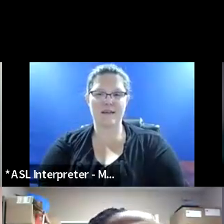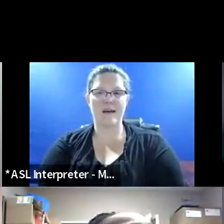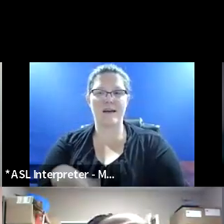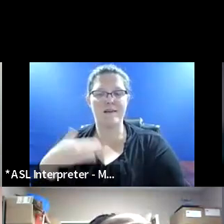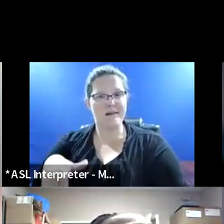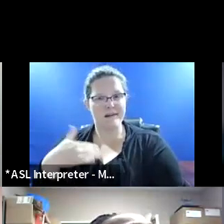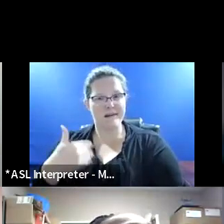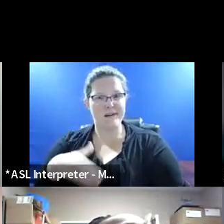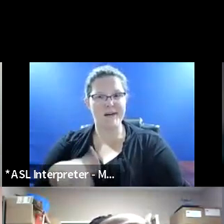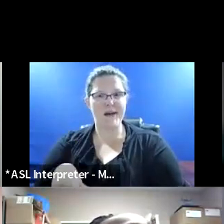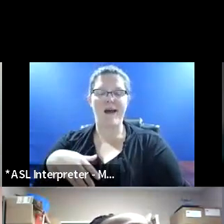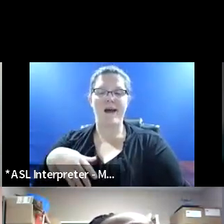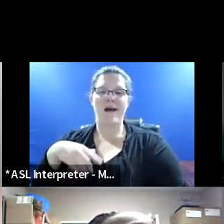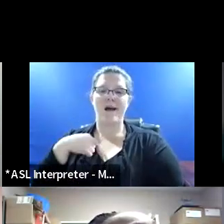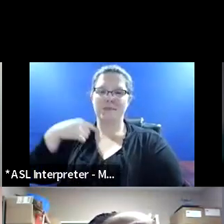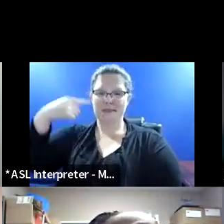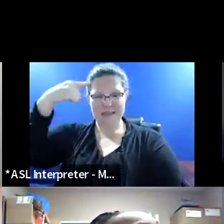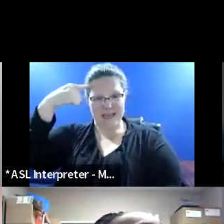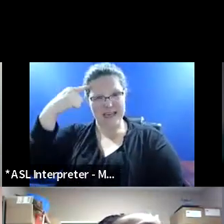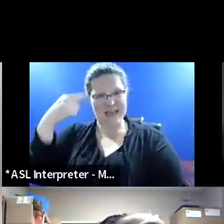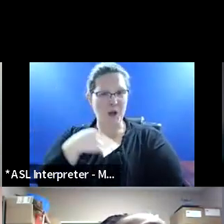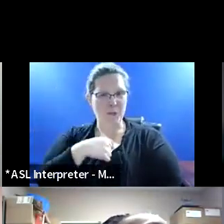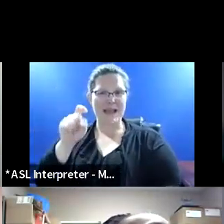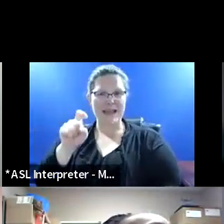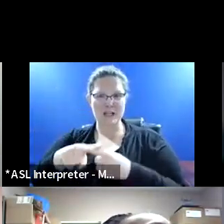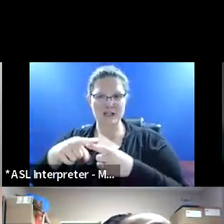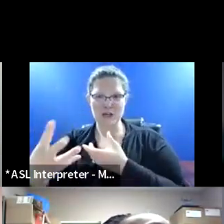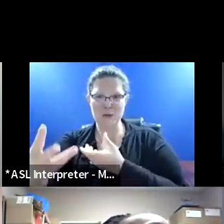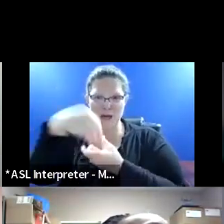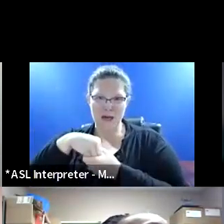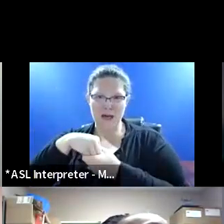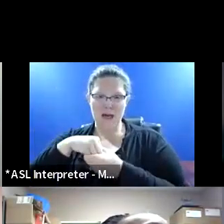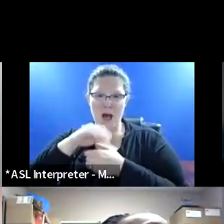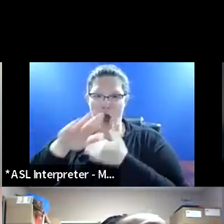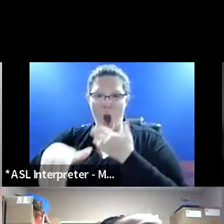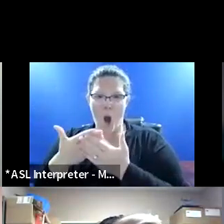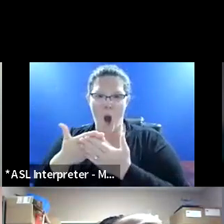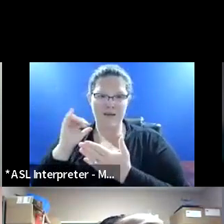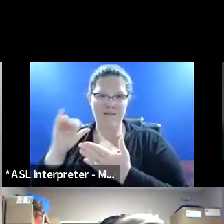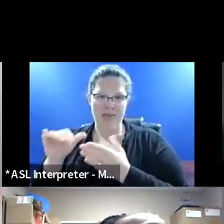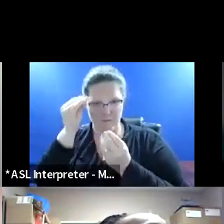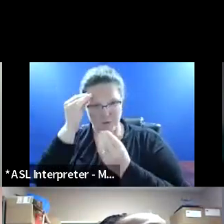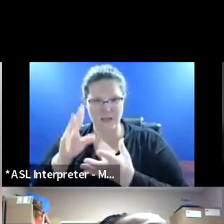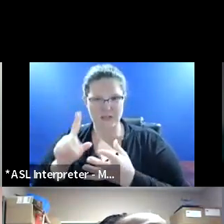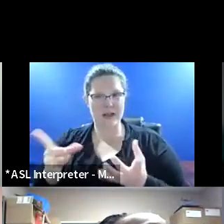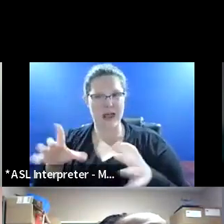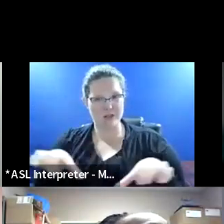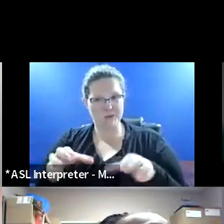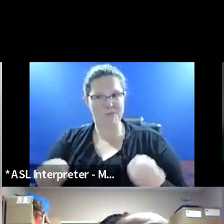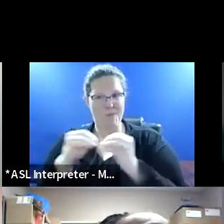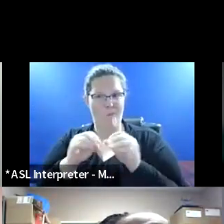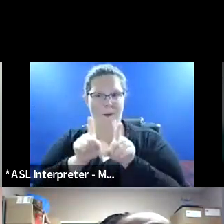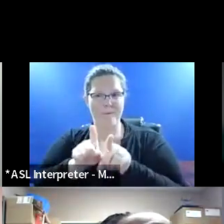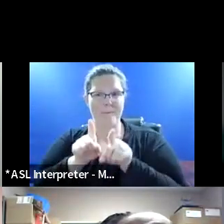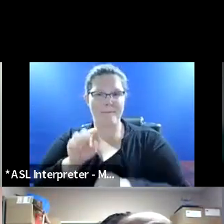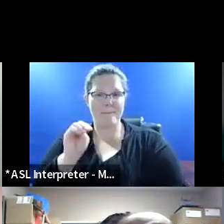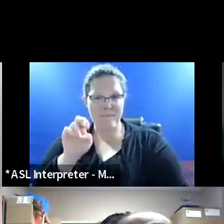SURE. THANK YOU.